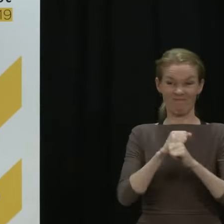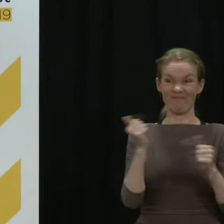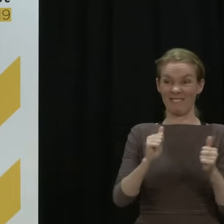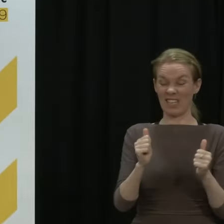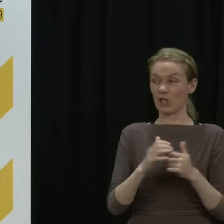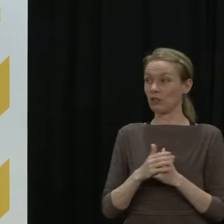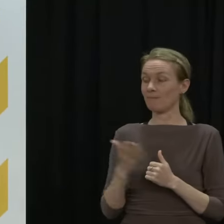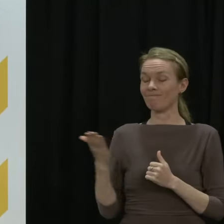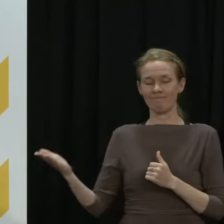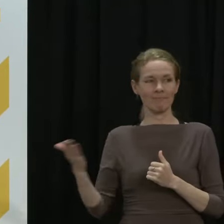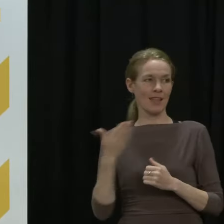our laboratories are best